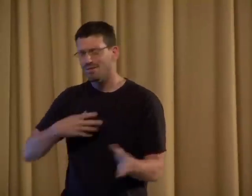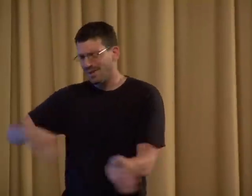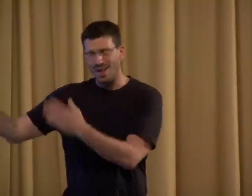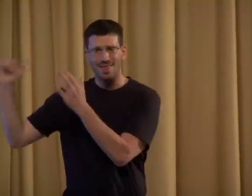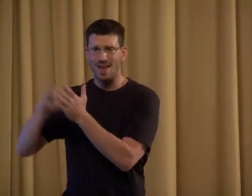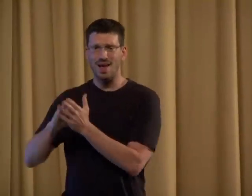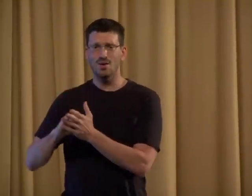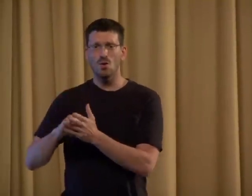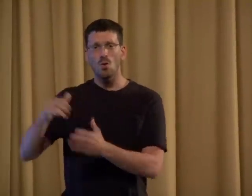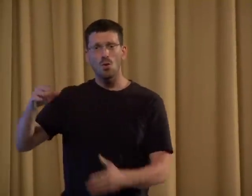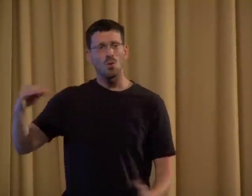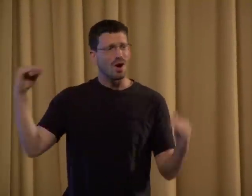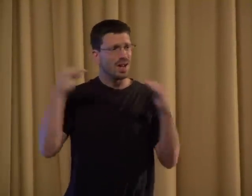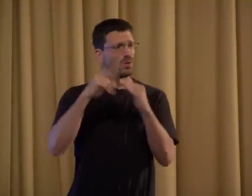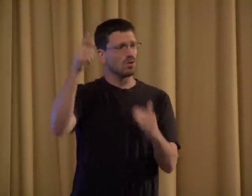Not to hearing people. Forget that! We're all equal to God. We're born beautiful and perfect and this idea that we have to fight and struggle to prove ourselves worthy is a mistake.